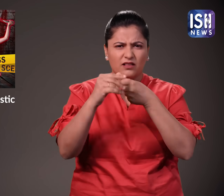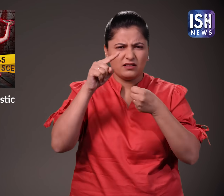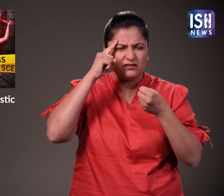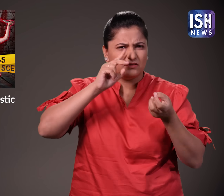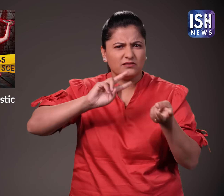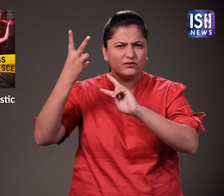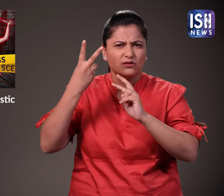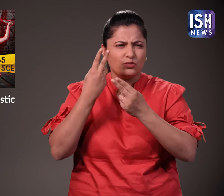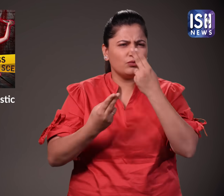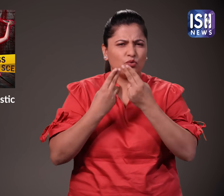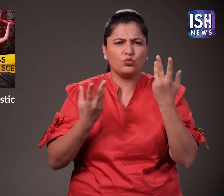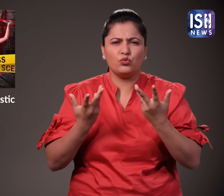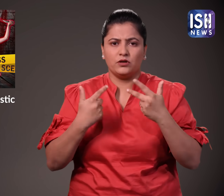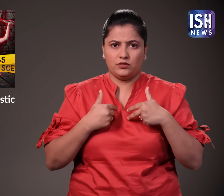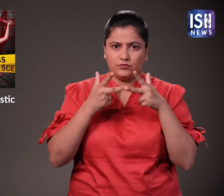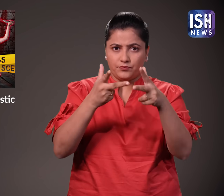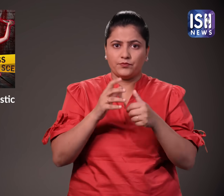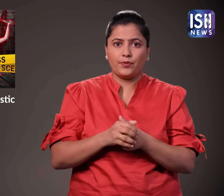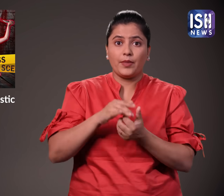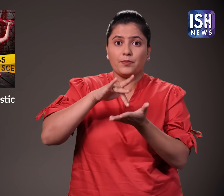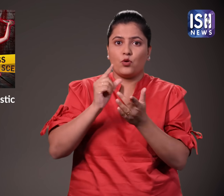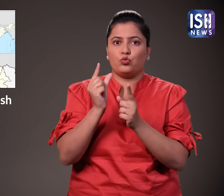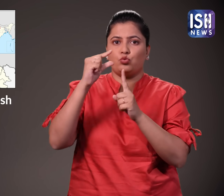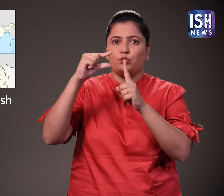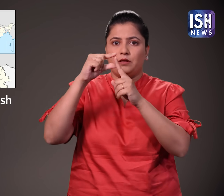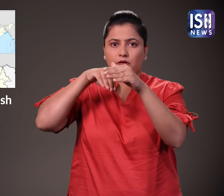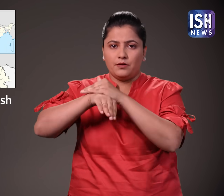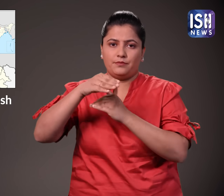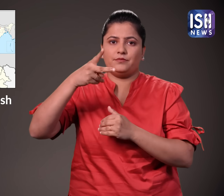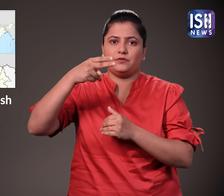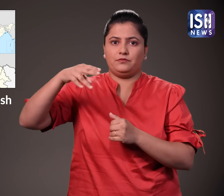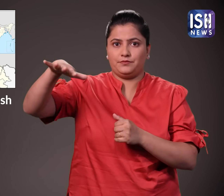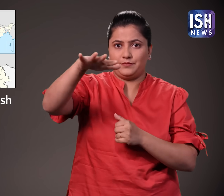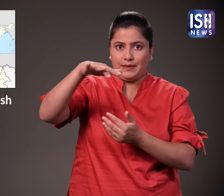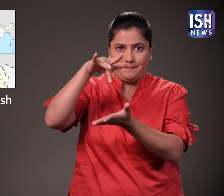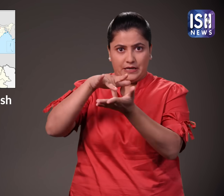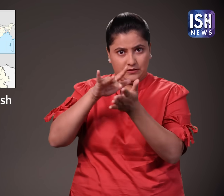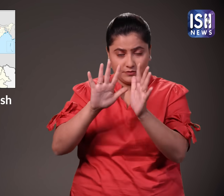Let me tell you about this strange incident. The incident happened in Meerut, Uttar Pradesh.